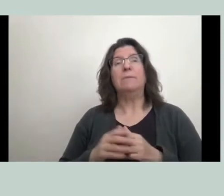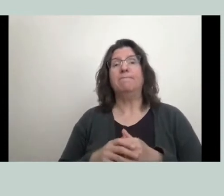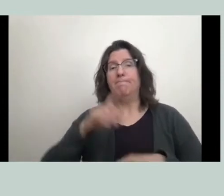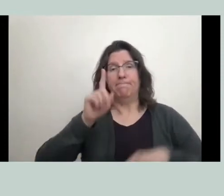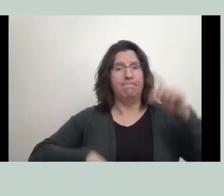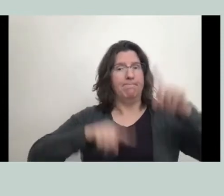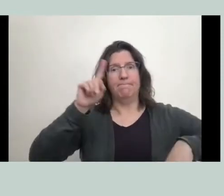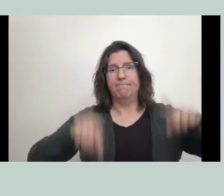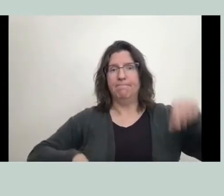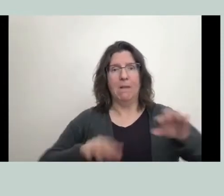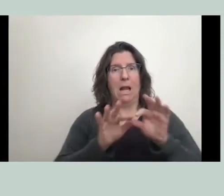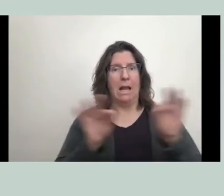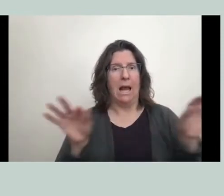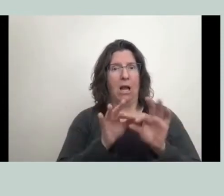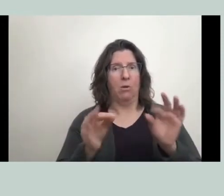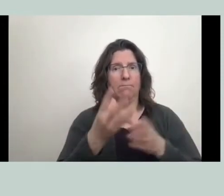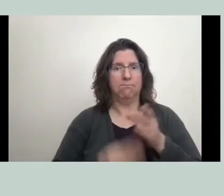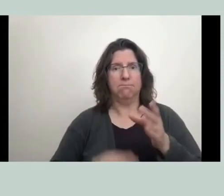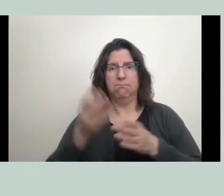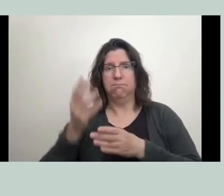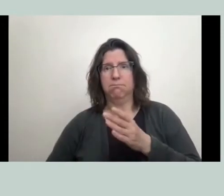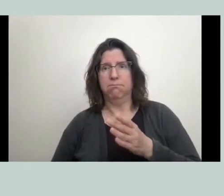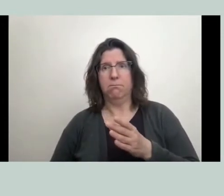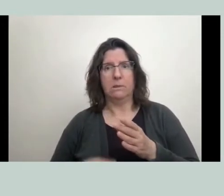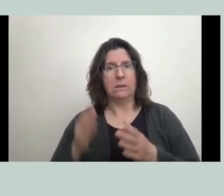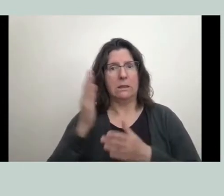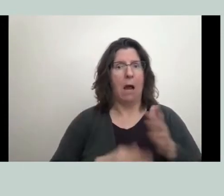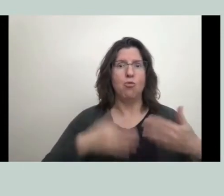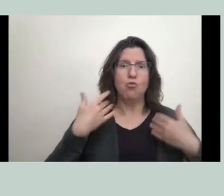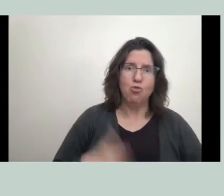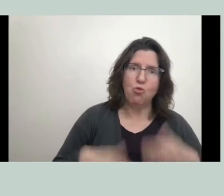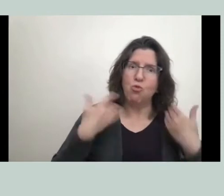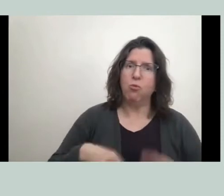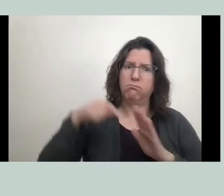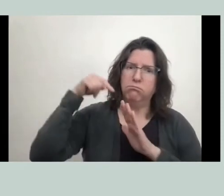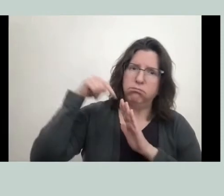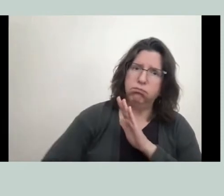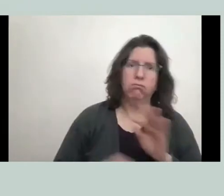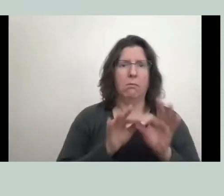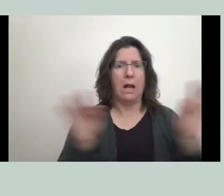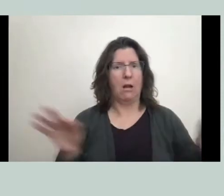We see a wide range of deficits in the language development of deaf and hard of hearing learners;